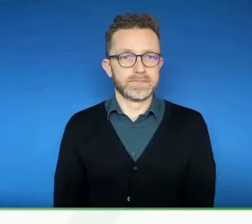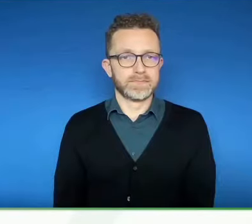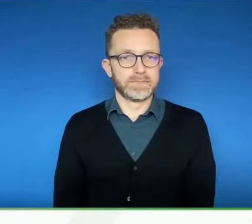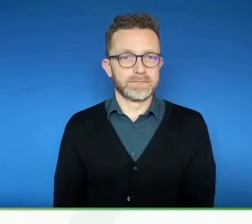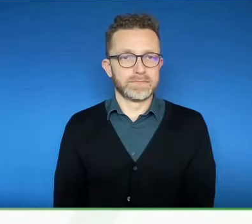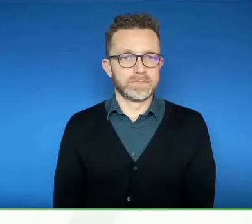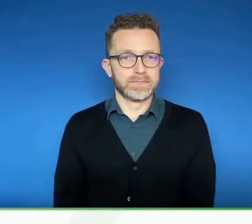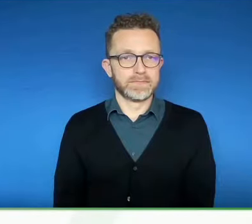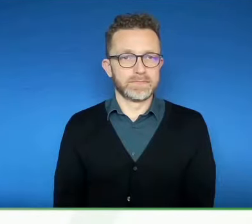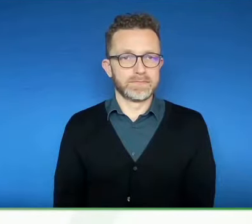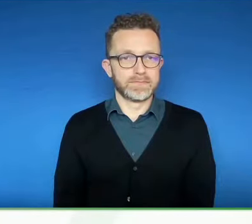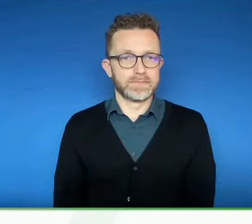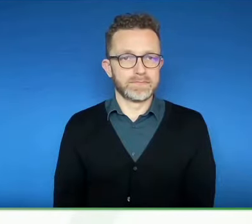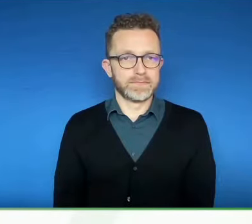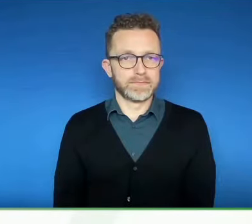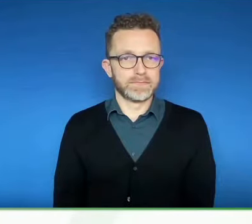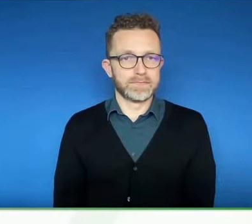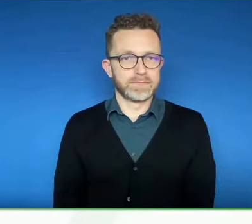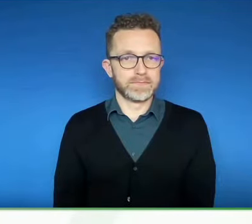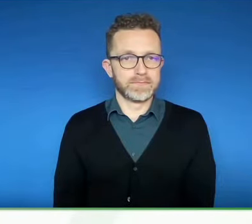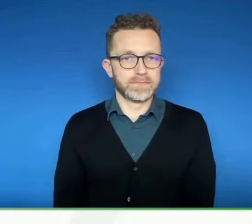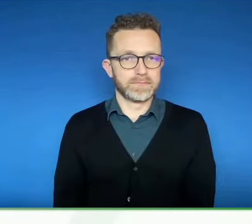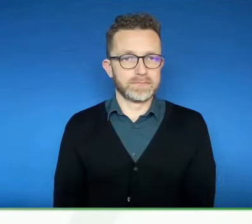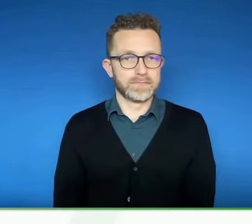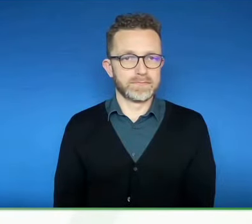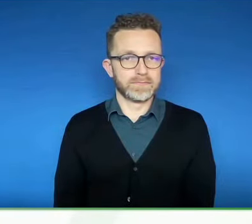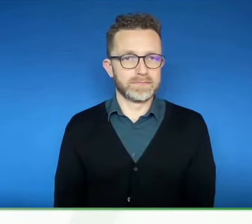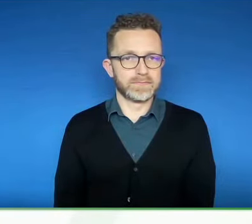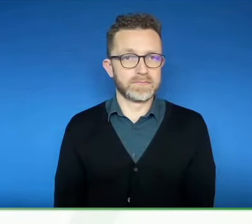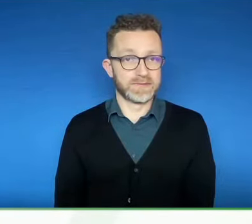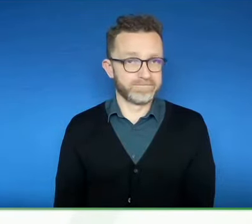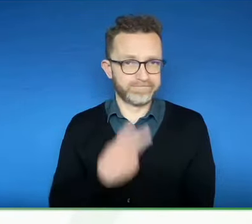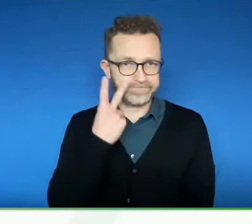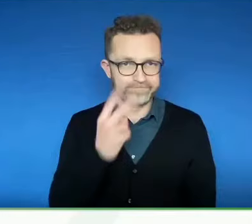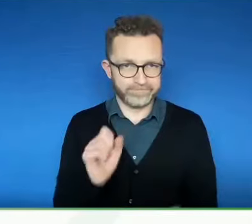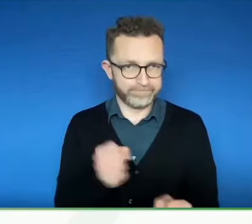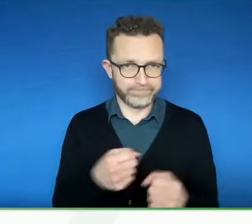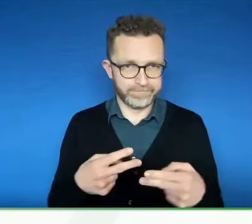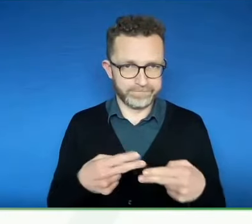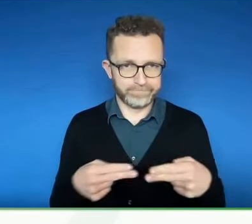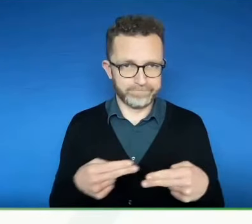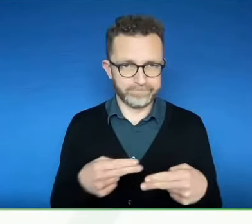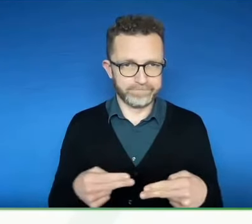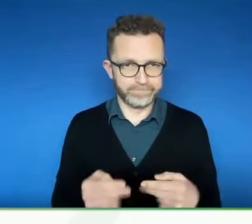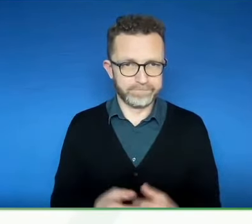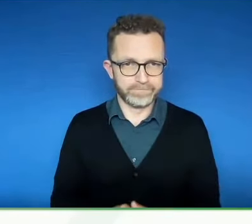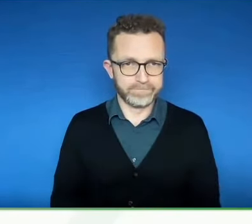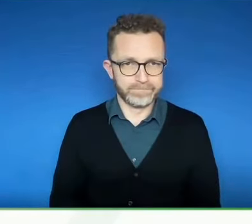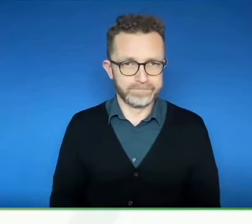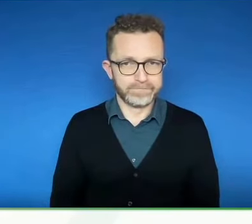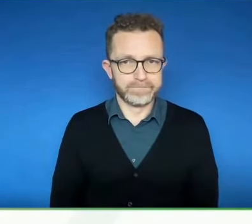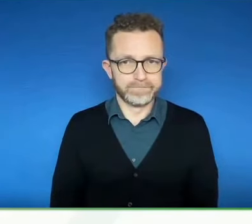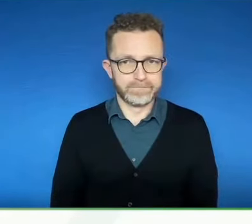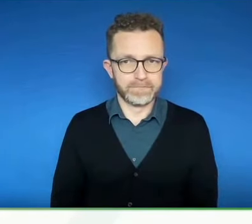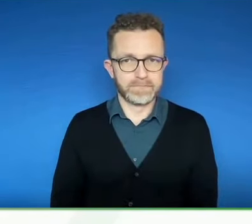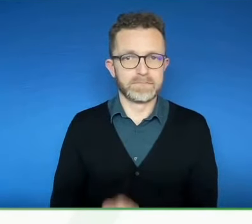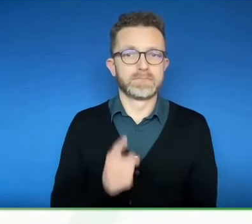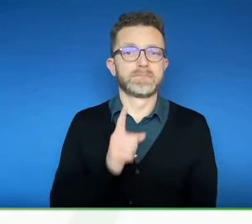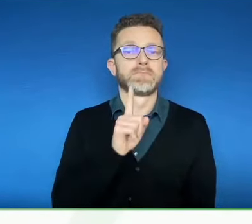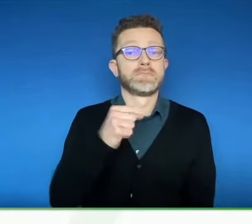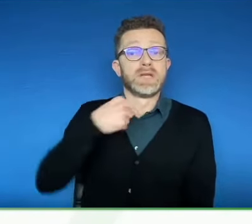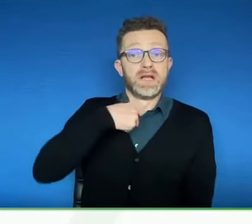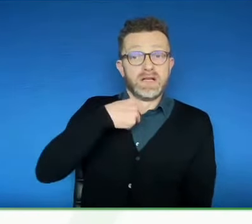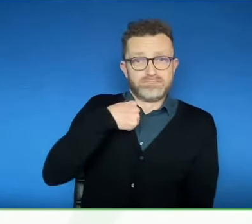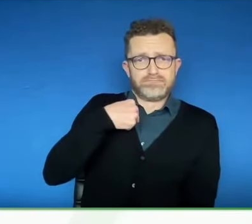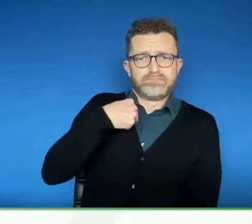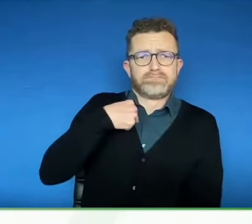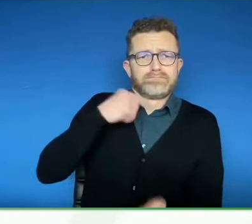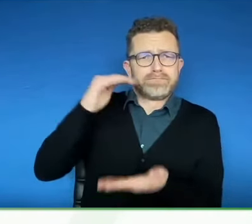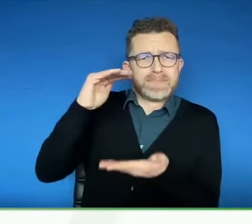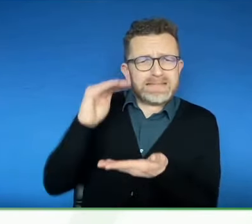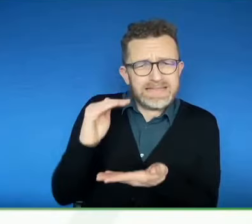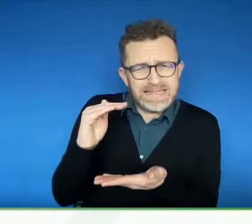We thought of forming a group even before